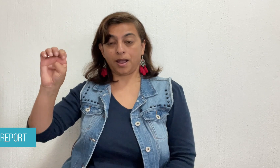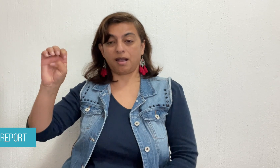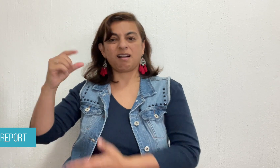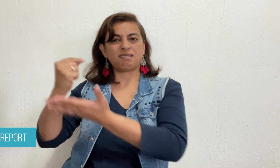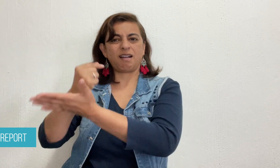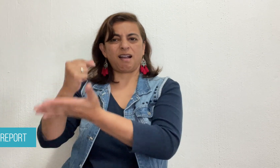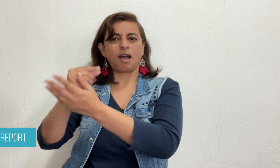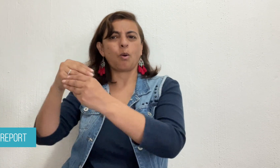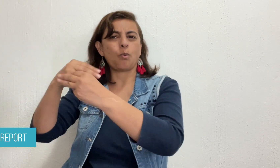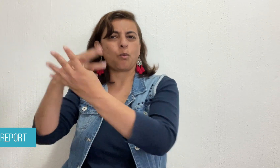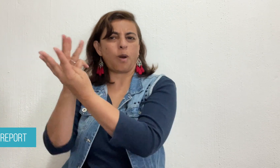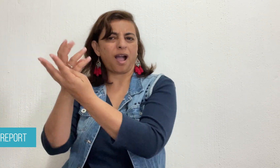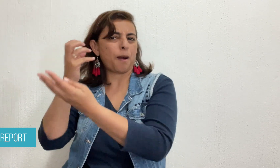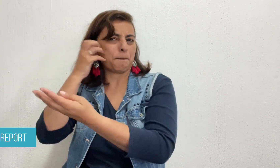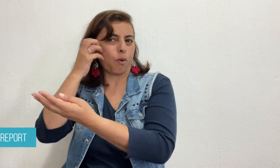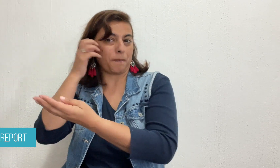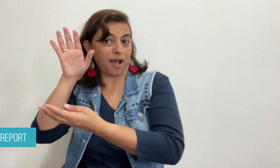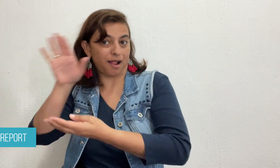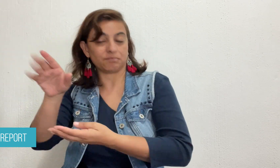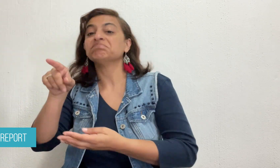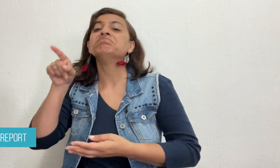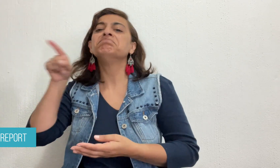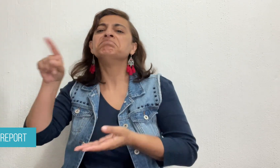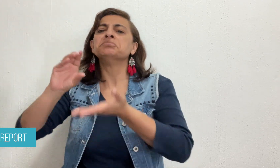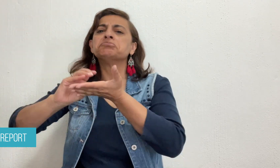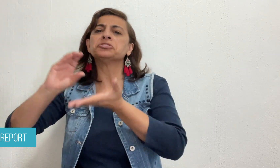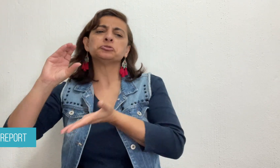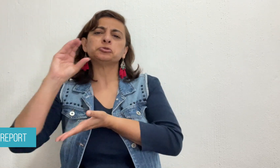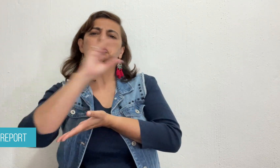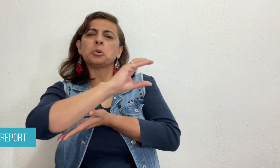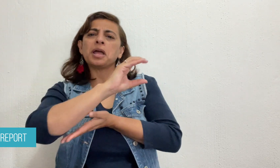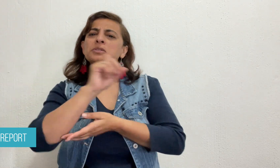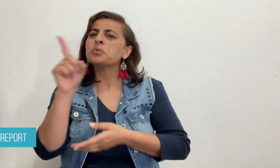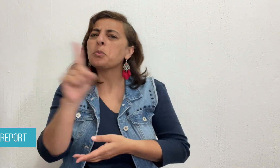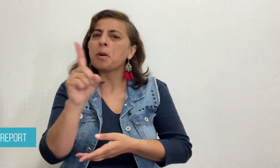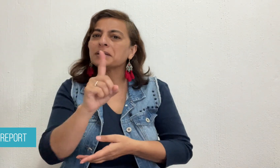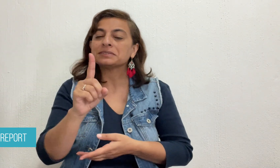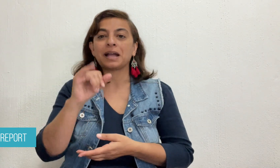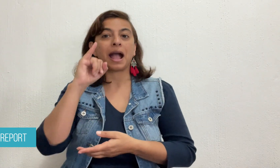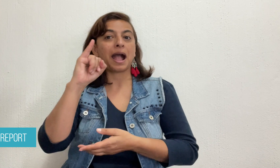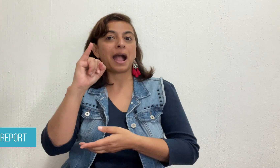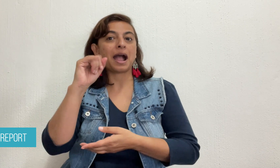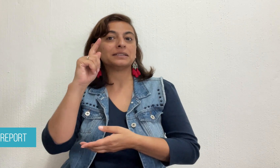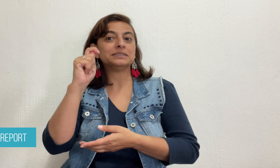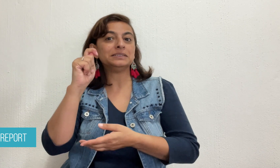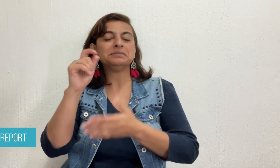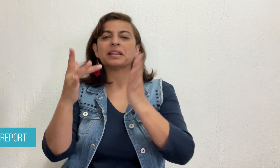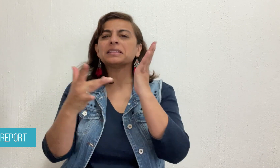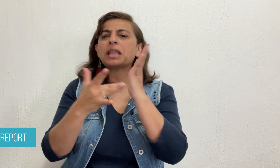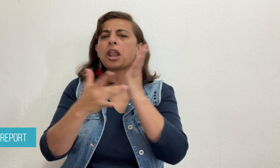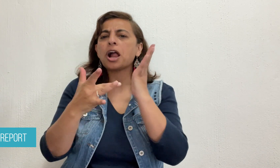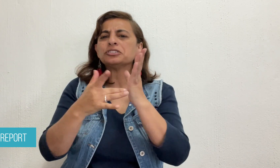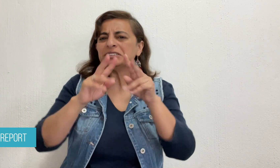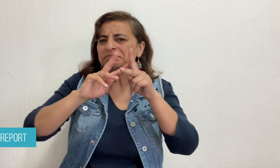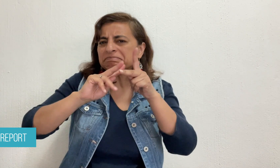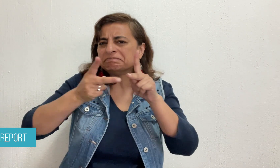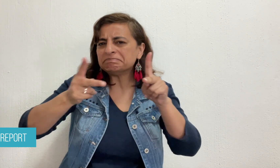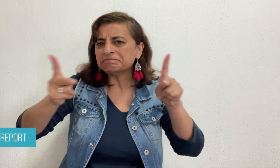of ICT gadgets and equipment to the Mampong Akuapem Senior